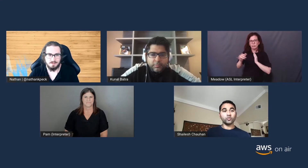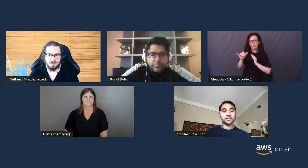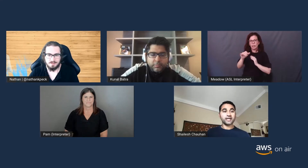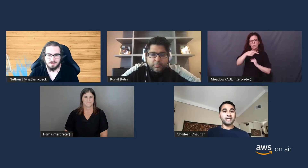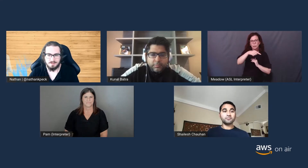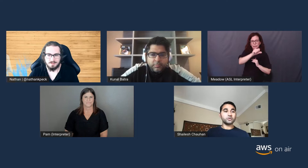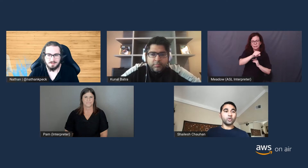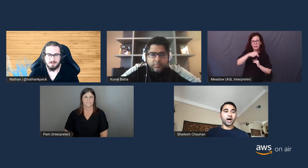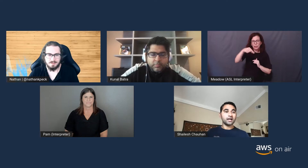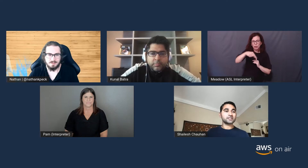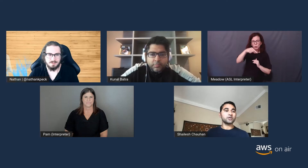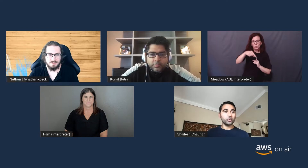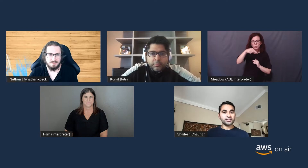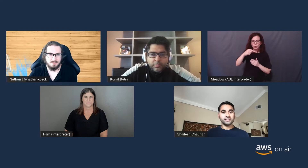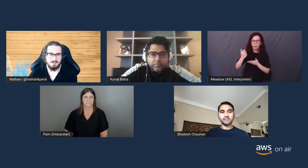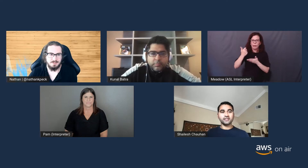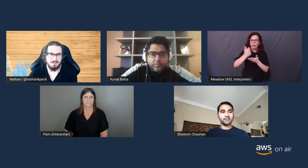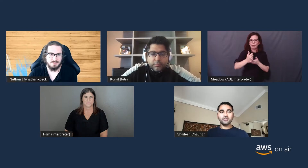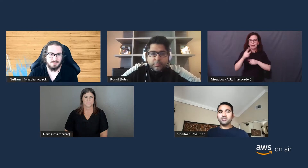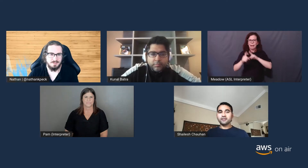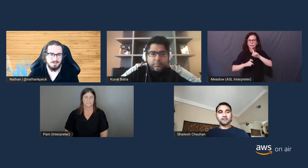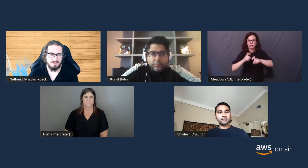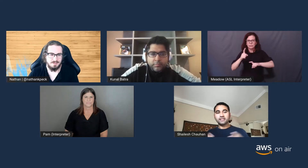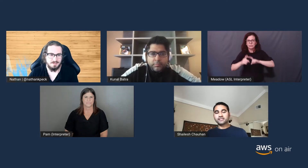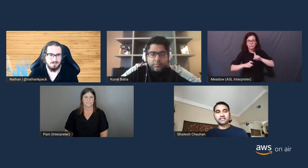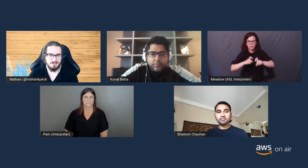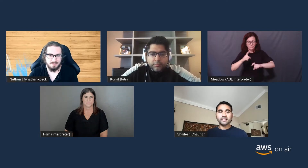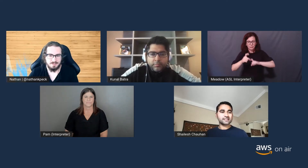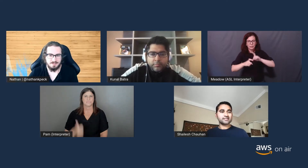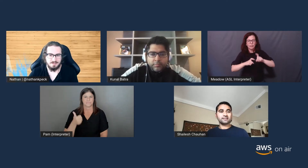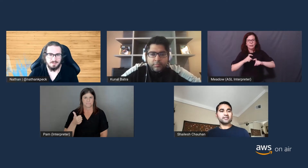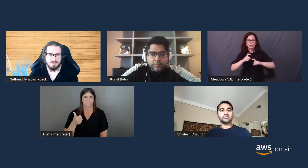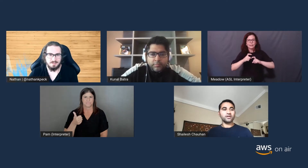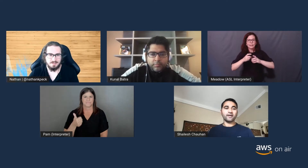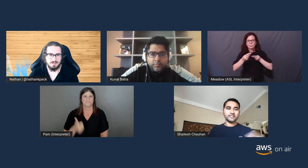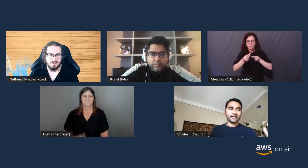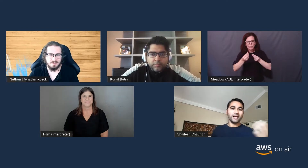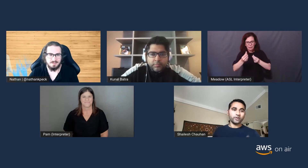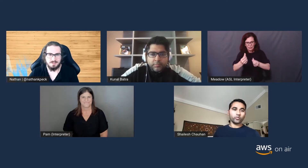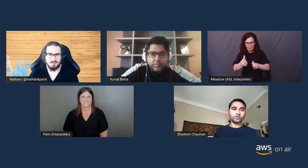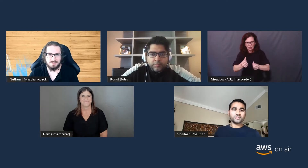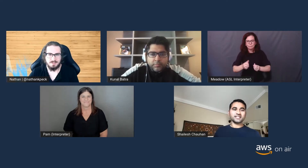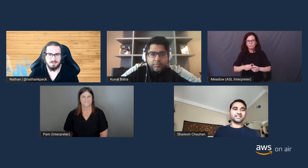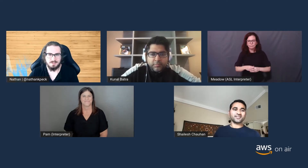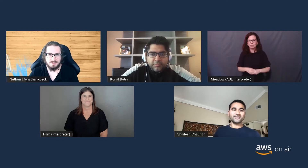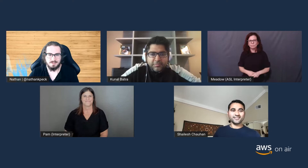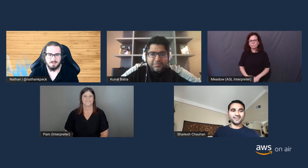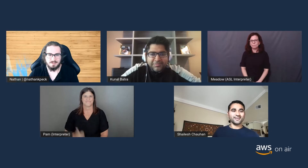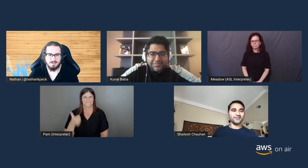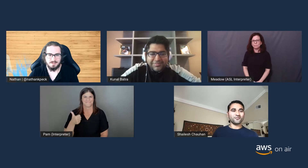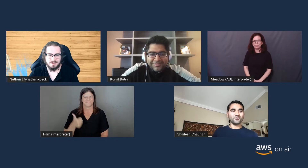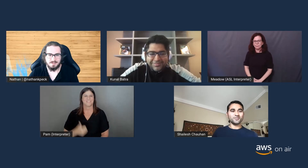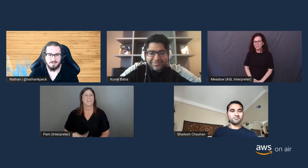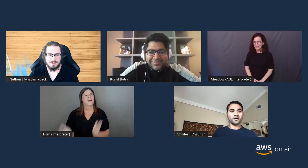which helps you ask questions in seamless language. Again, I don't want to steal the turn from Deepak,